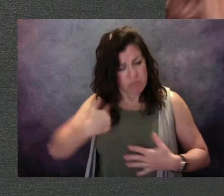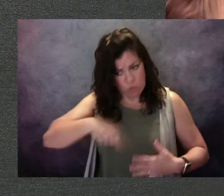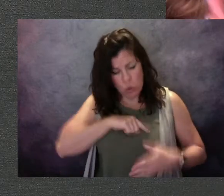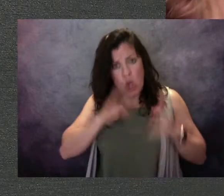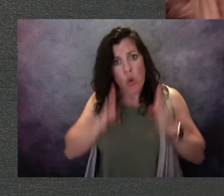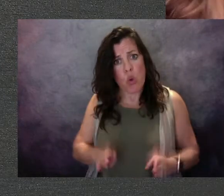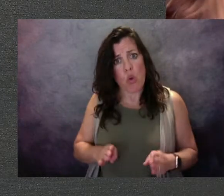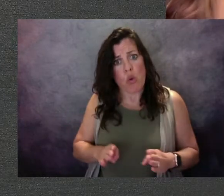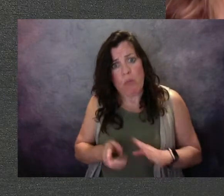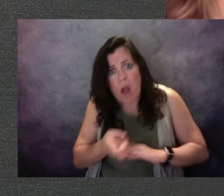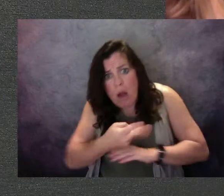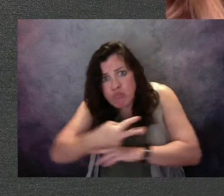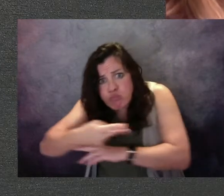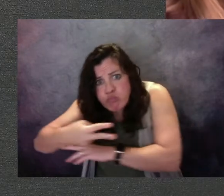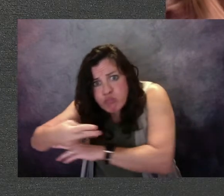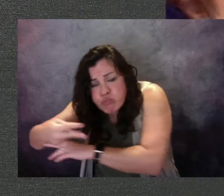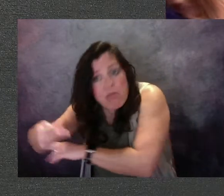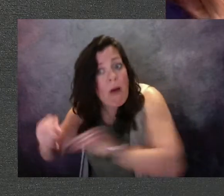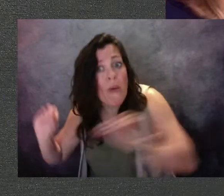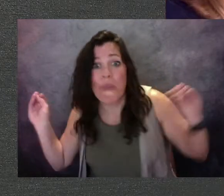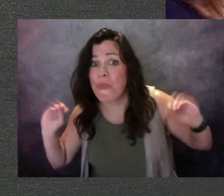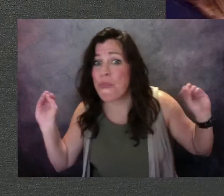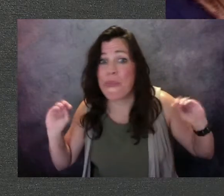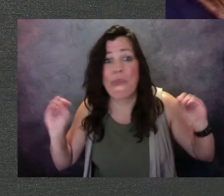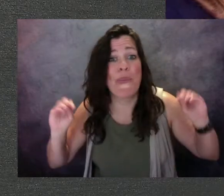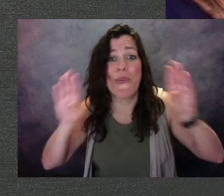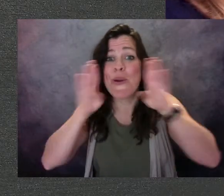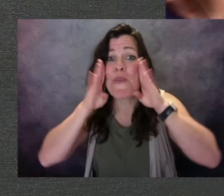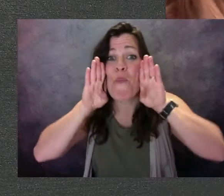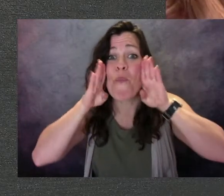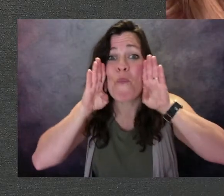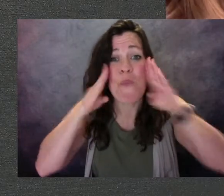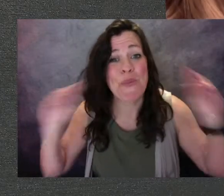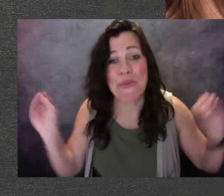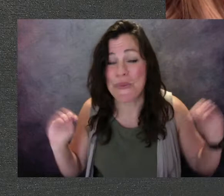'Cause we don't have gills. We take it in with our [inhales] our nose and our mouth.